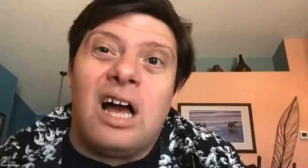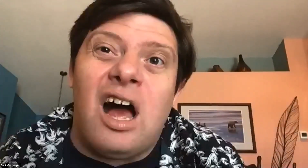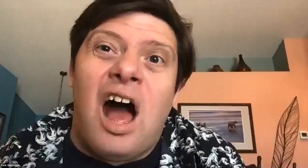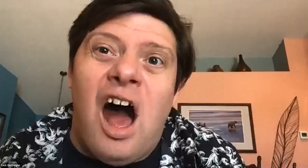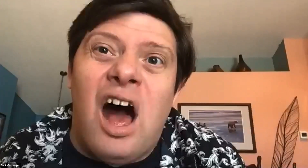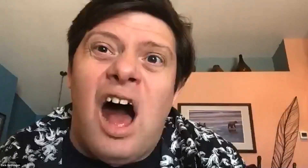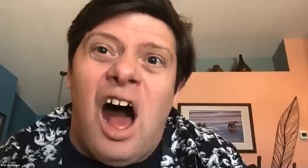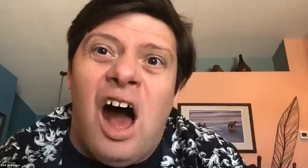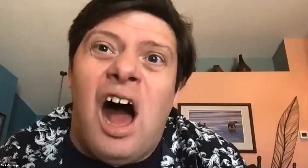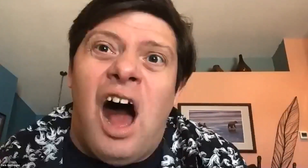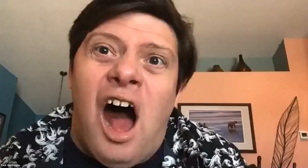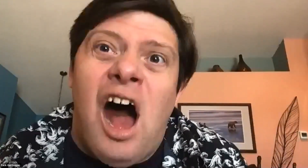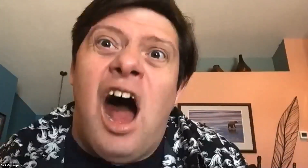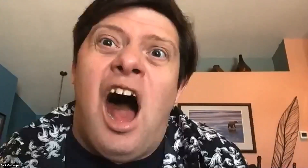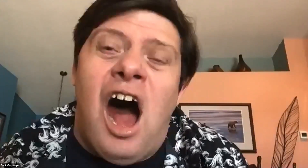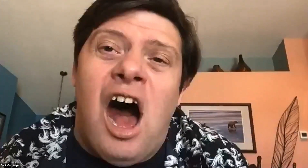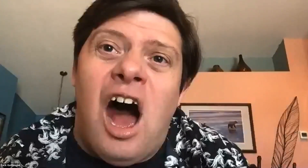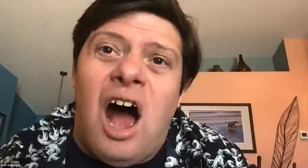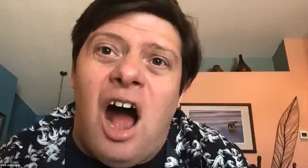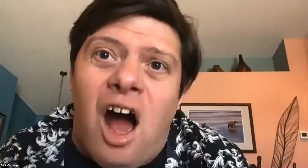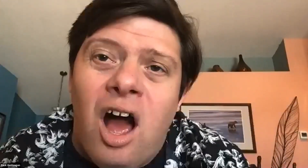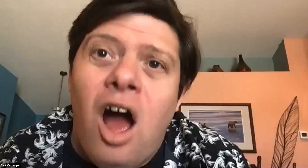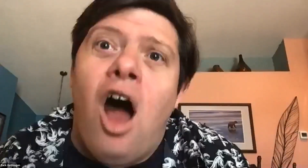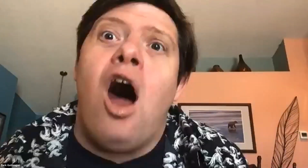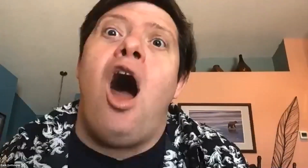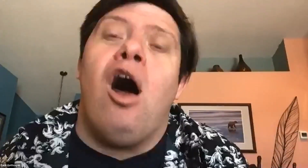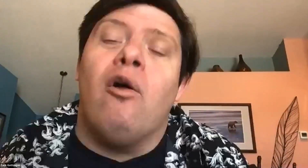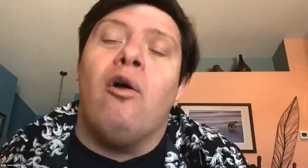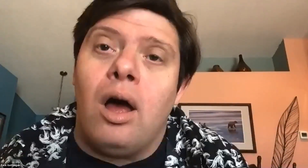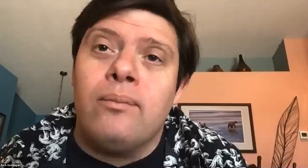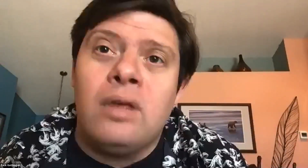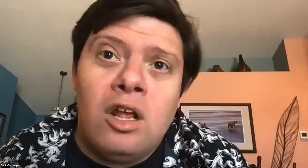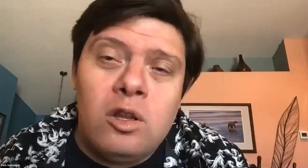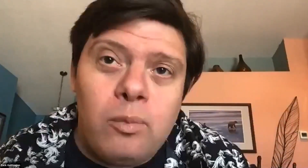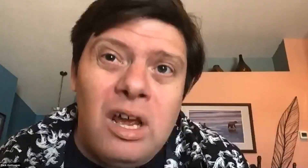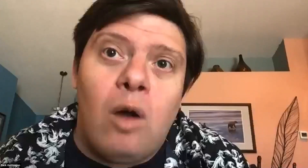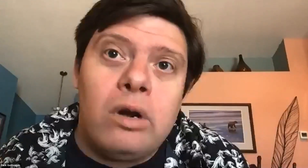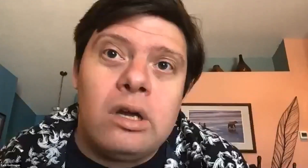assistant. I do happen to I have been teaching kids how to be a